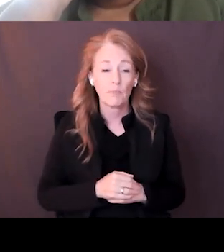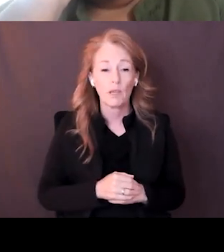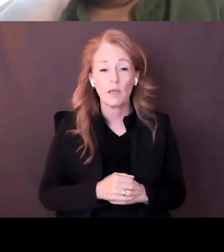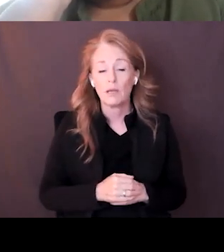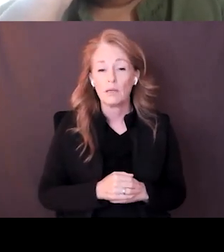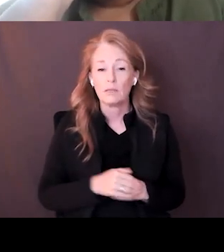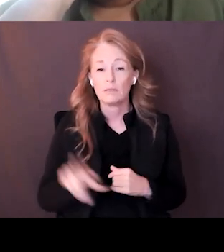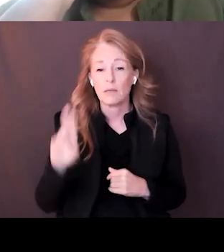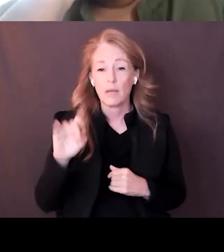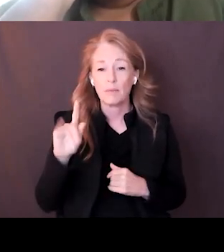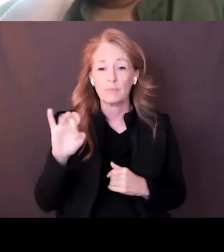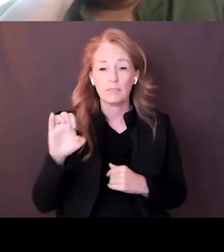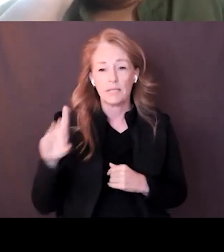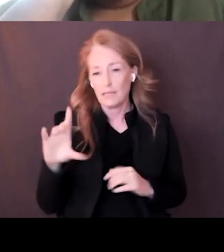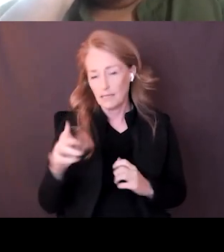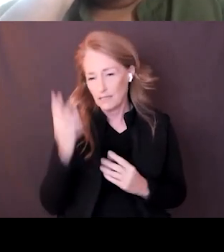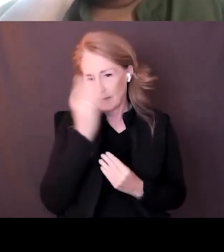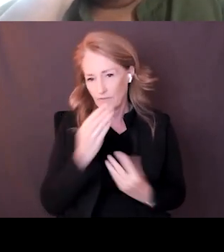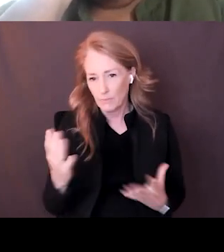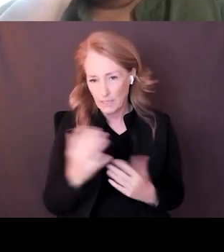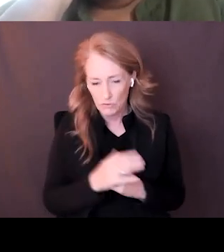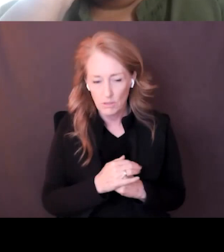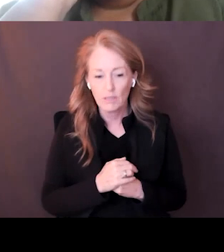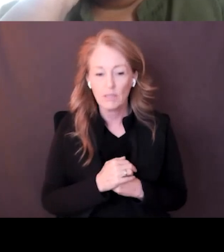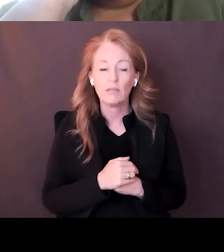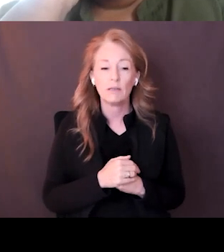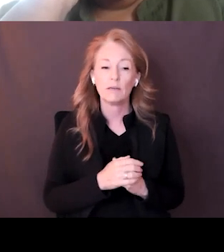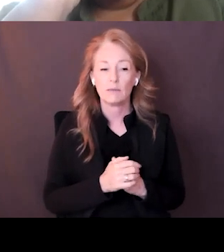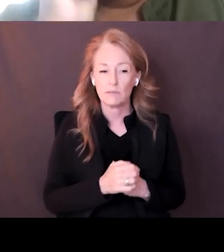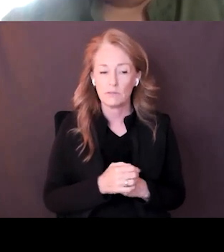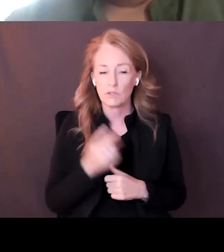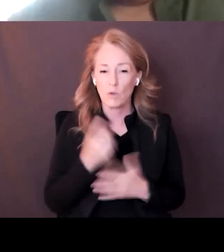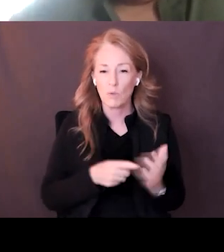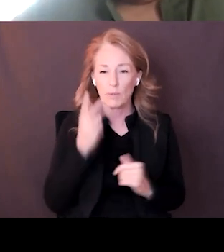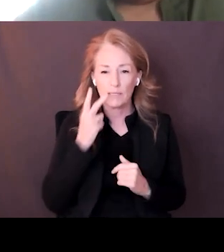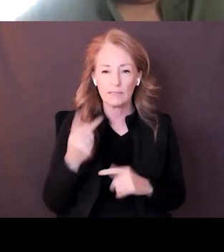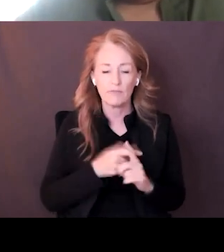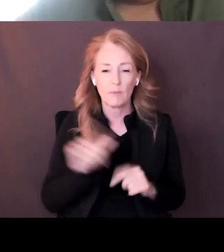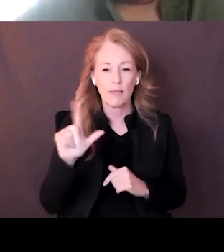A RECAP HERE IS FROM THE LA TIMES.